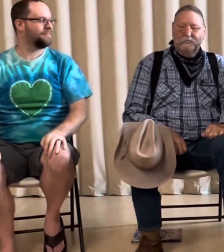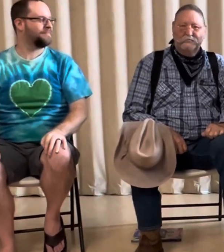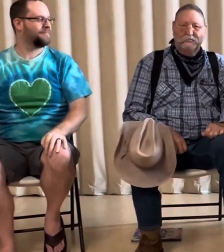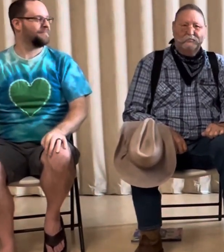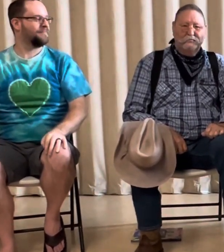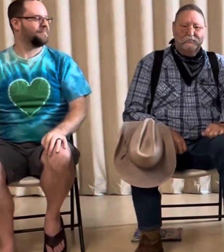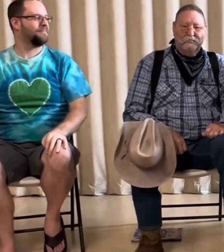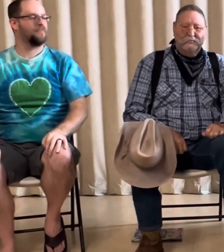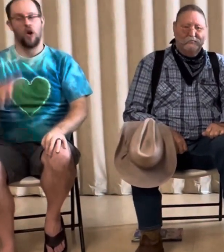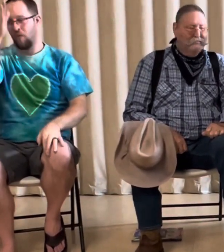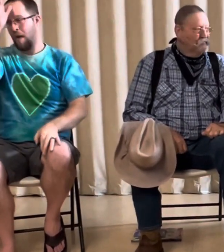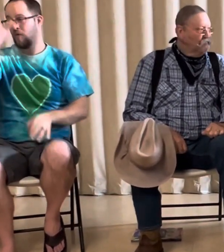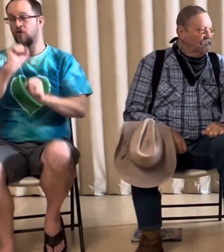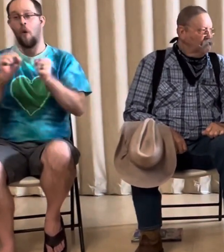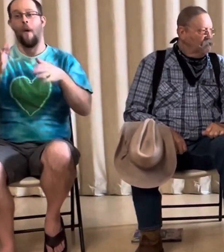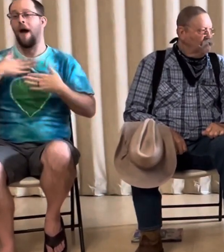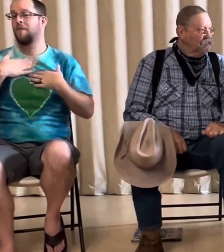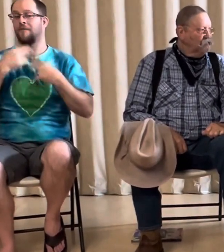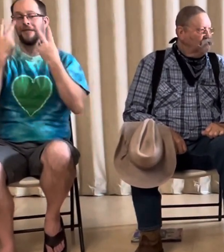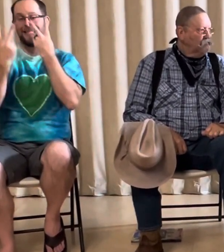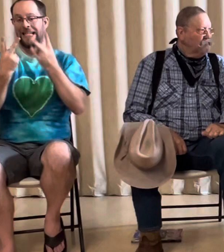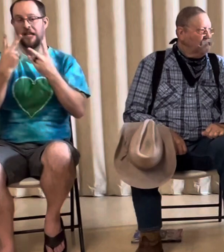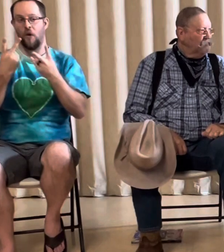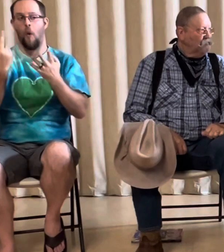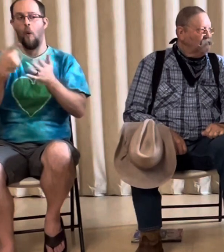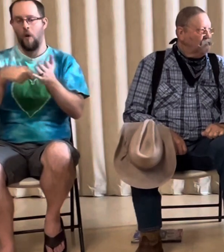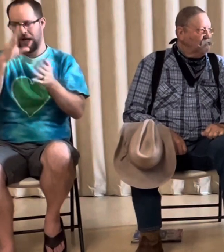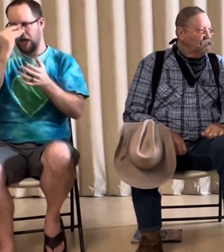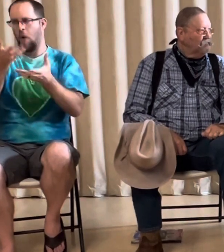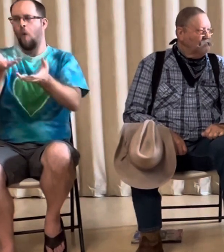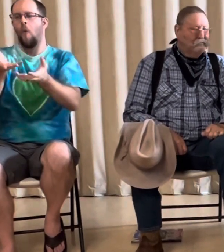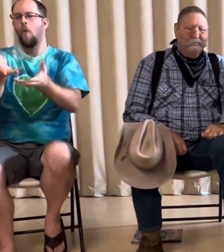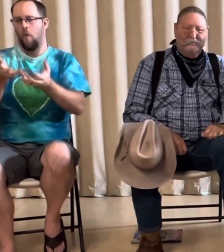"Your Gramps would be so happy to see this. It's what he would have wanted. Let's pack